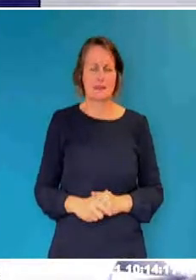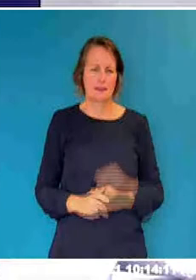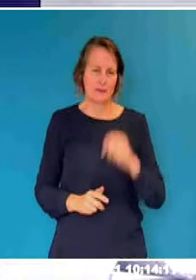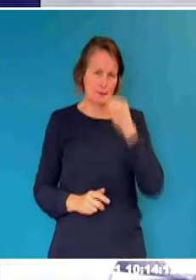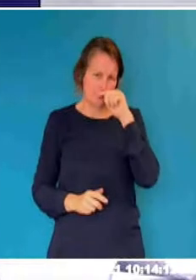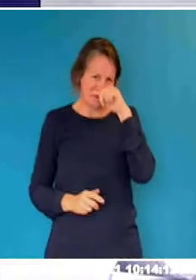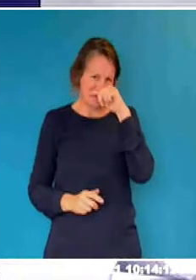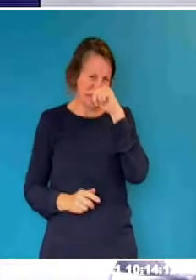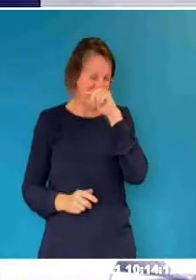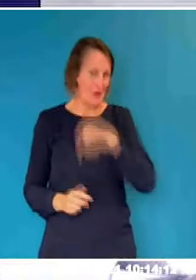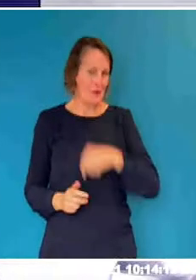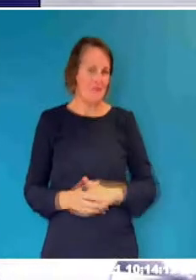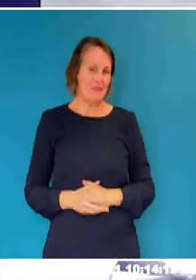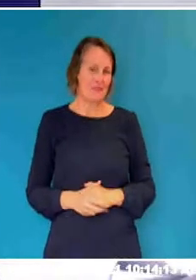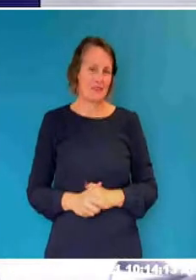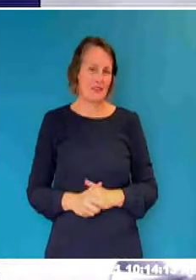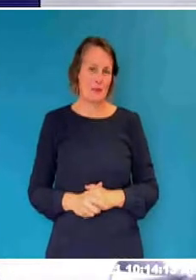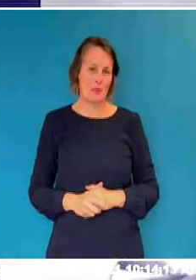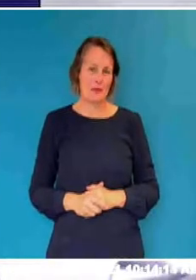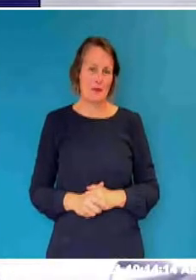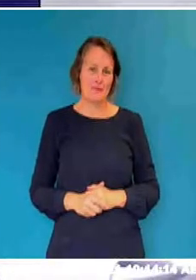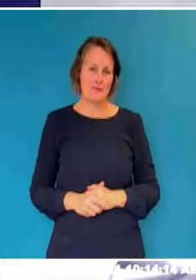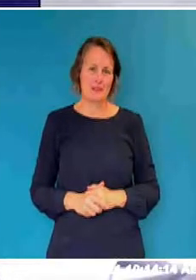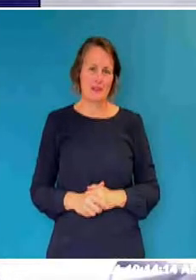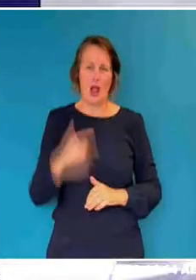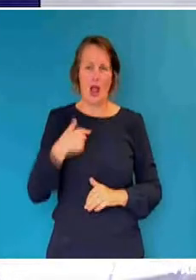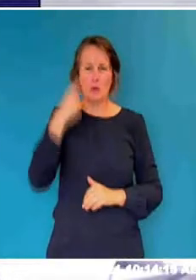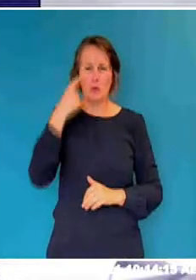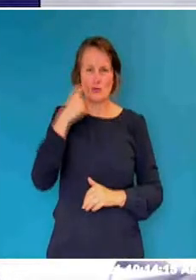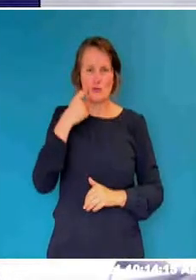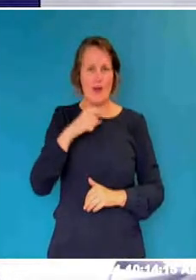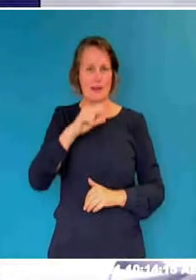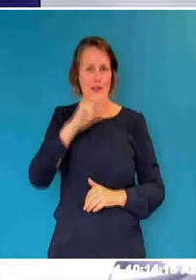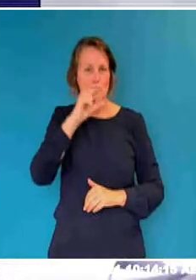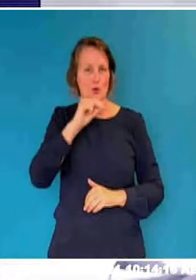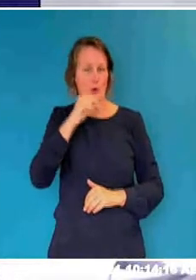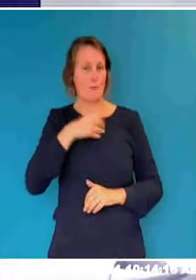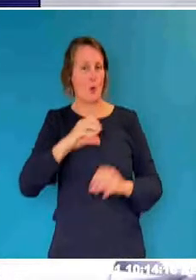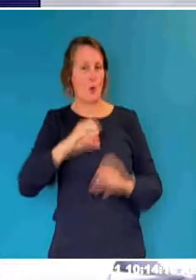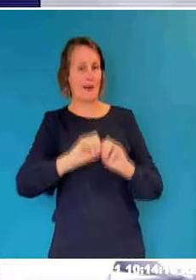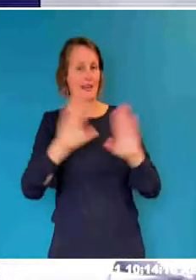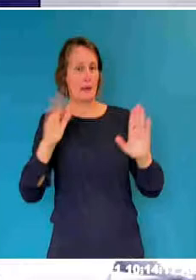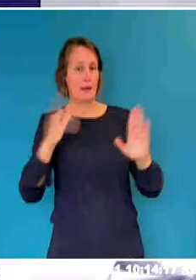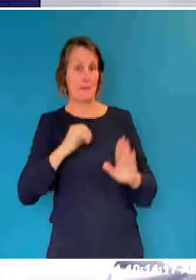I will try and speak a little bit more clearly perhaps, it could well be my voice rather than the system.